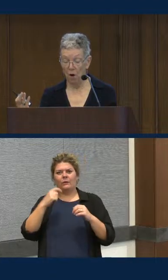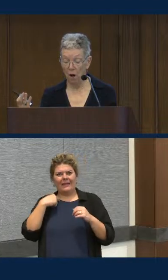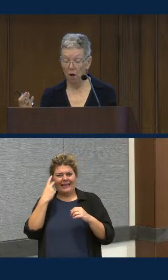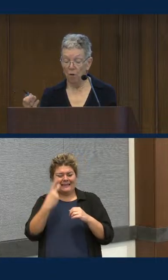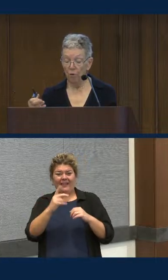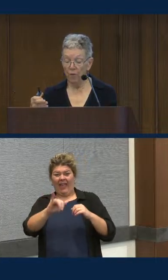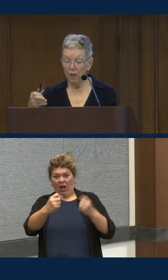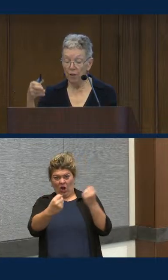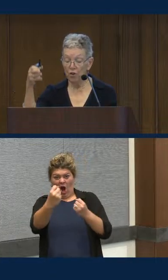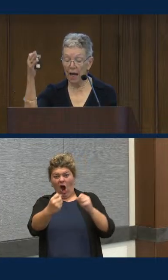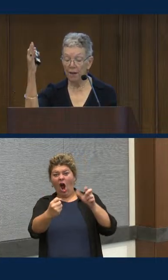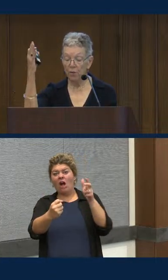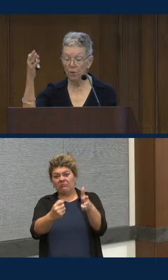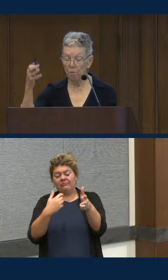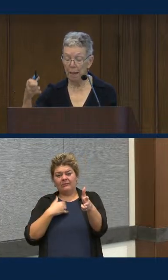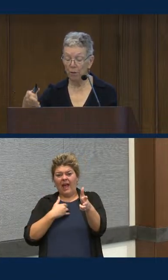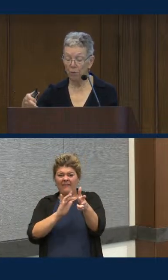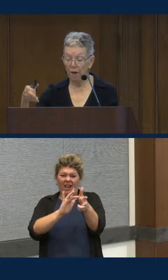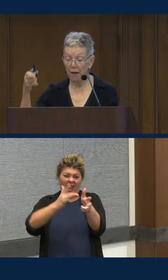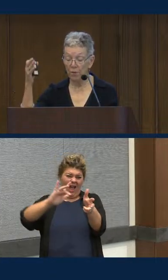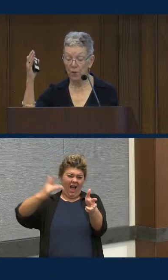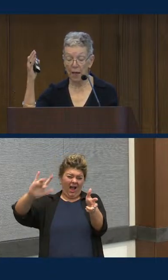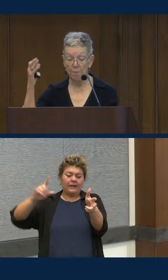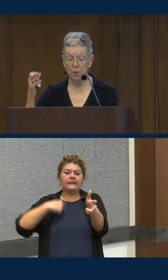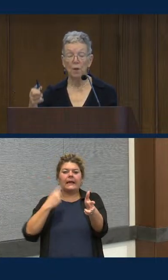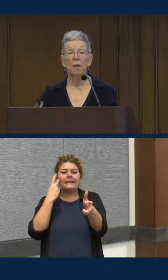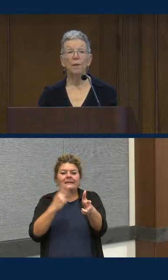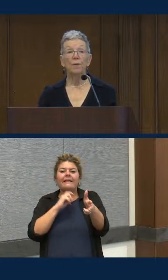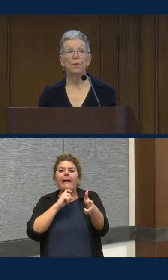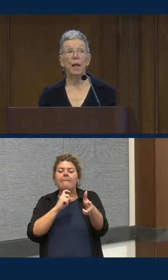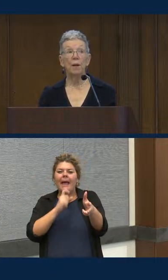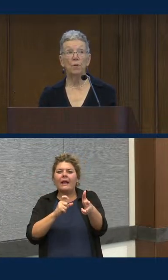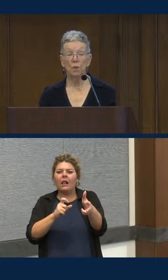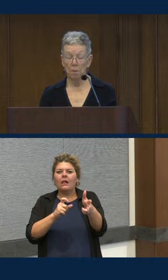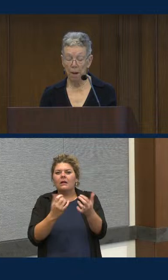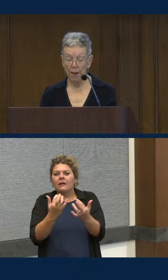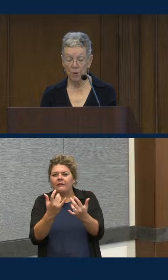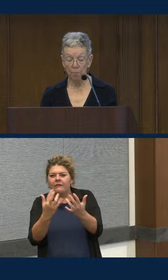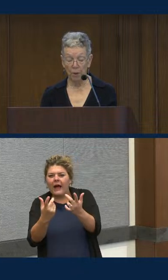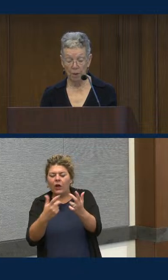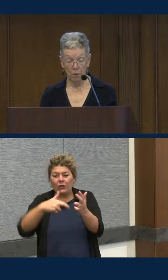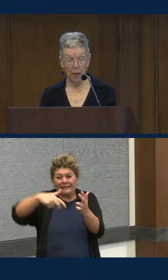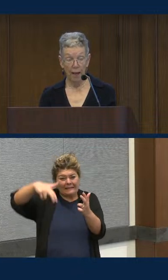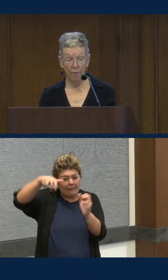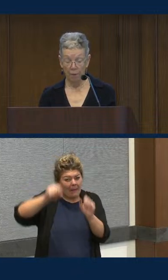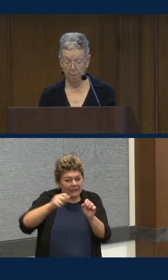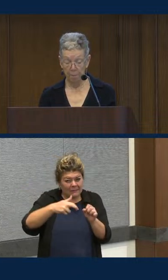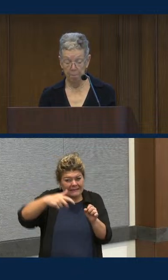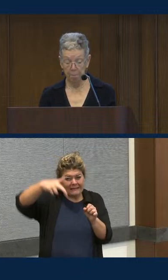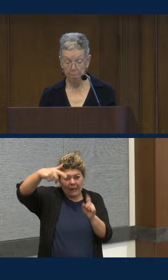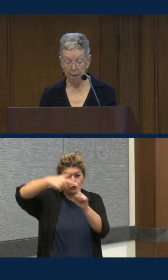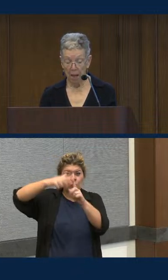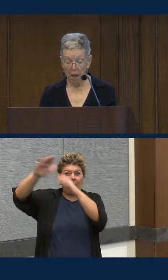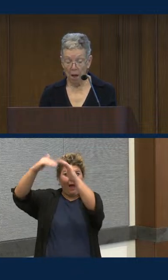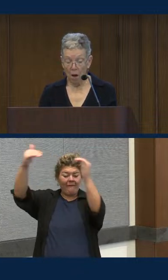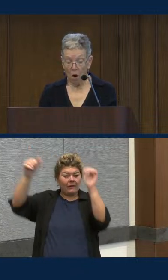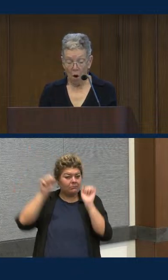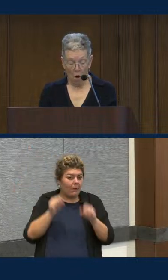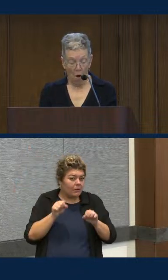shadows of metal fire escapes, stairs possibly to heaven.